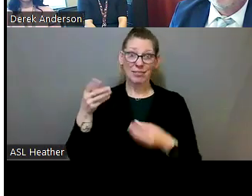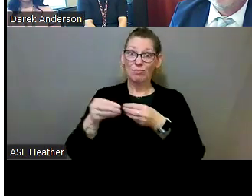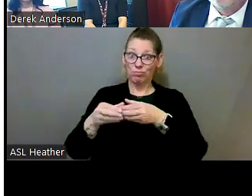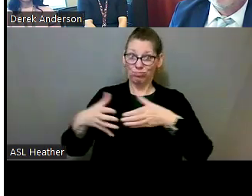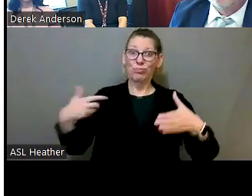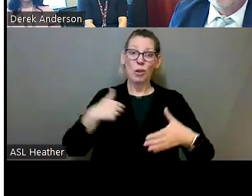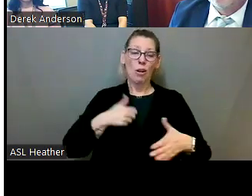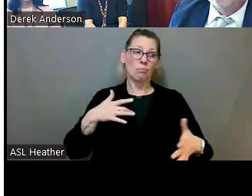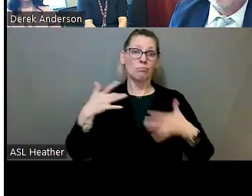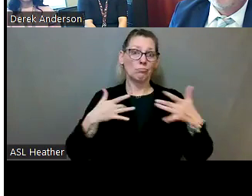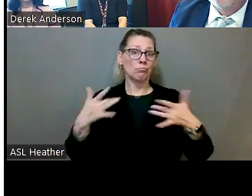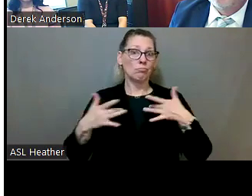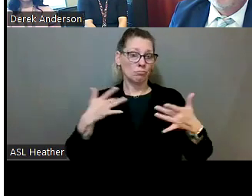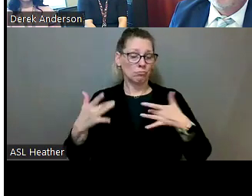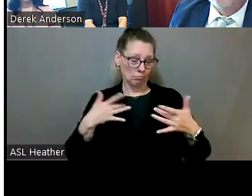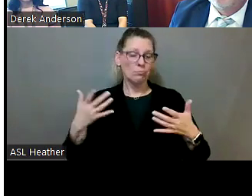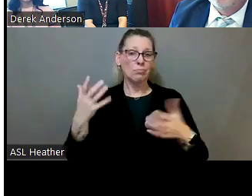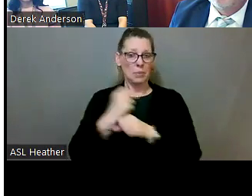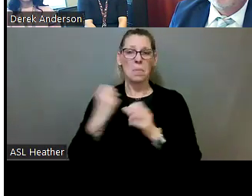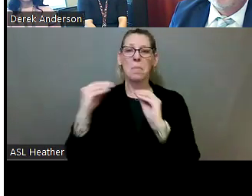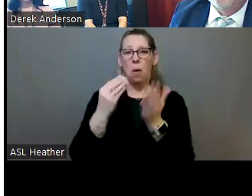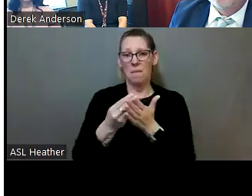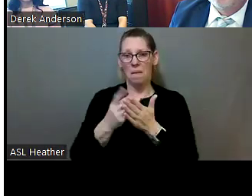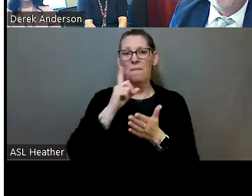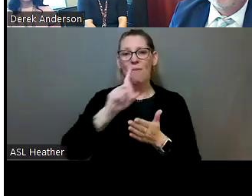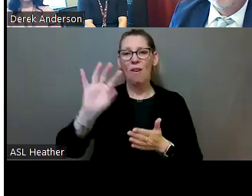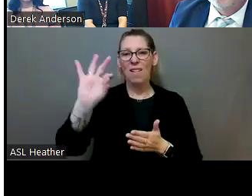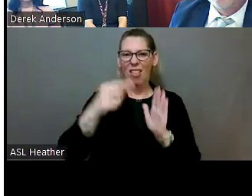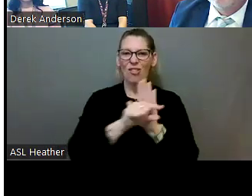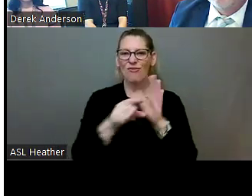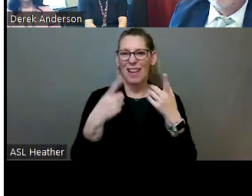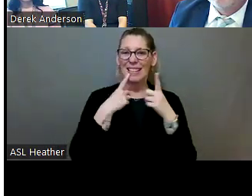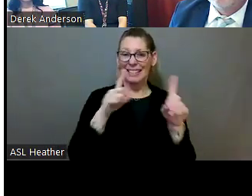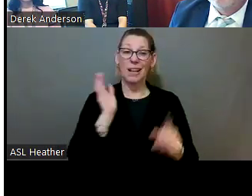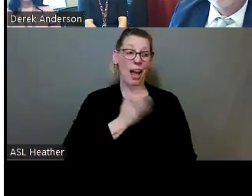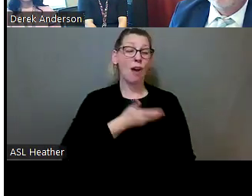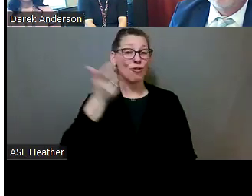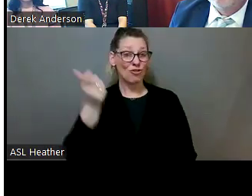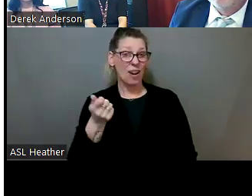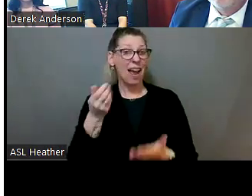funds for nth grade success um and so uh our grant actually funds work like this